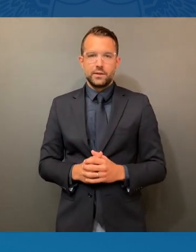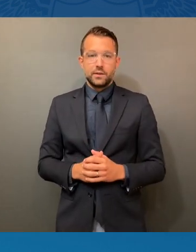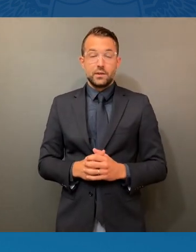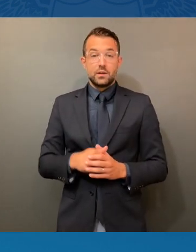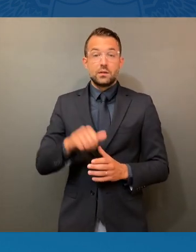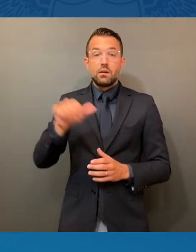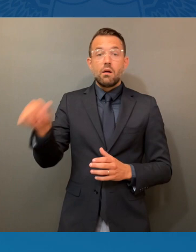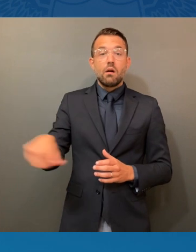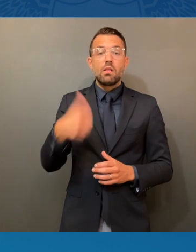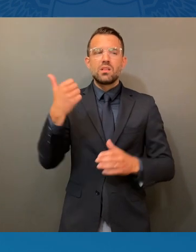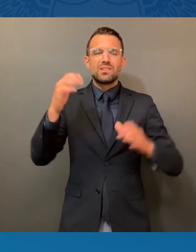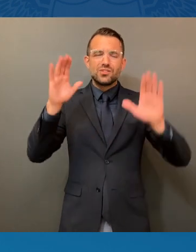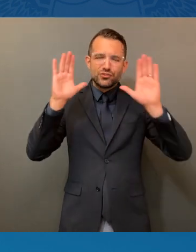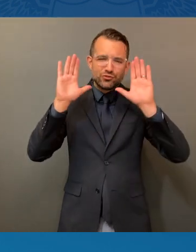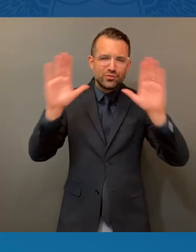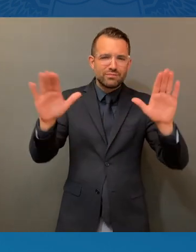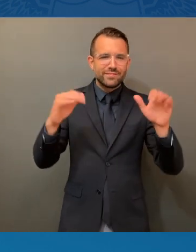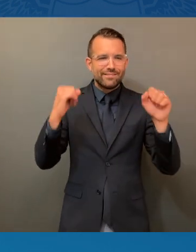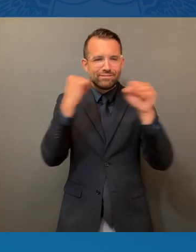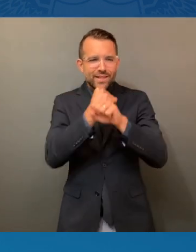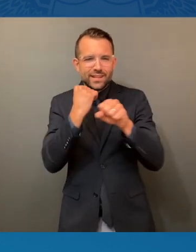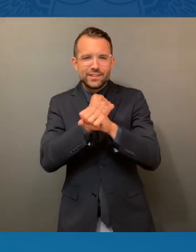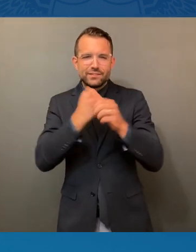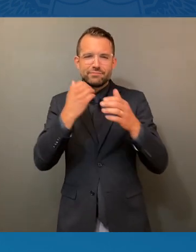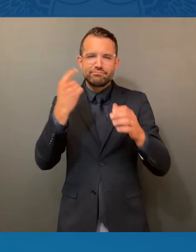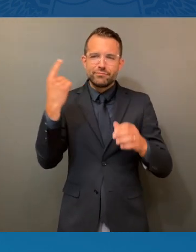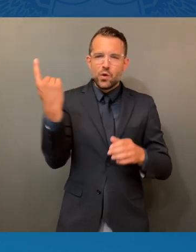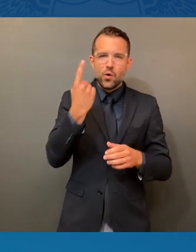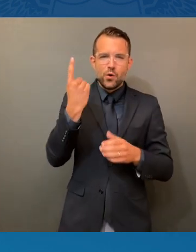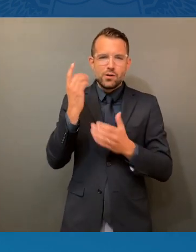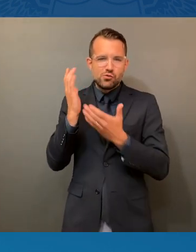and always bringing the conscience of Oakland to the conscience of the country.